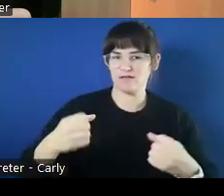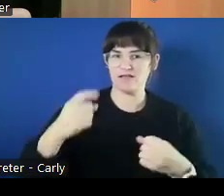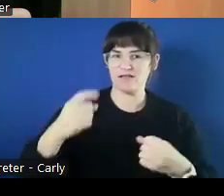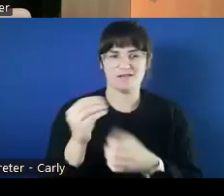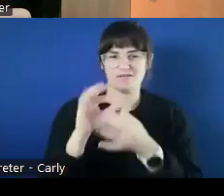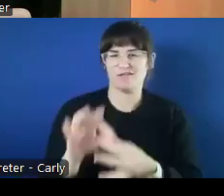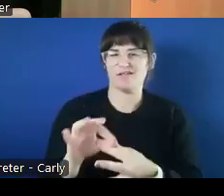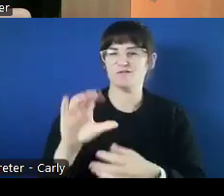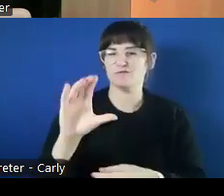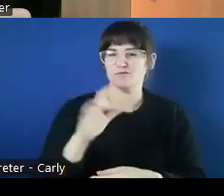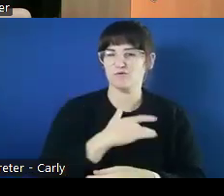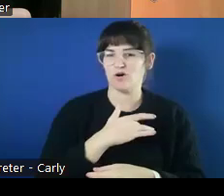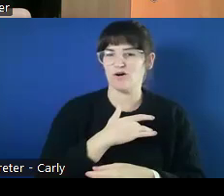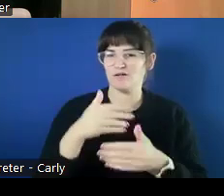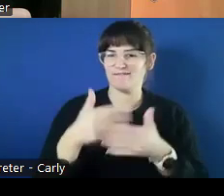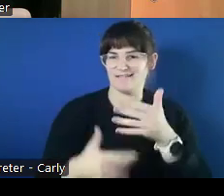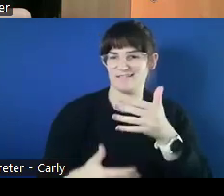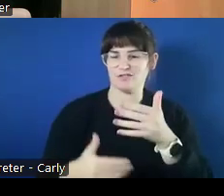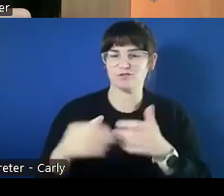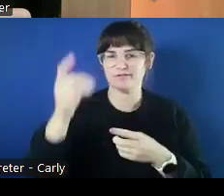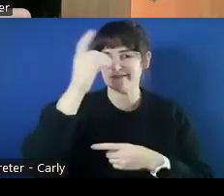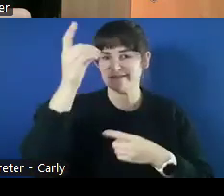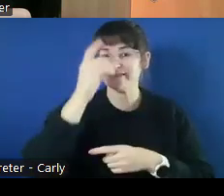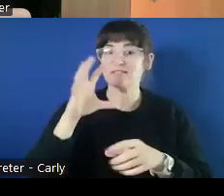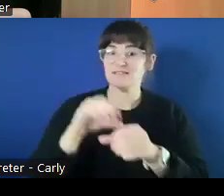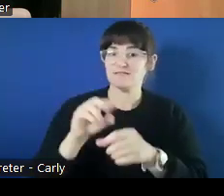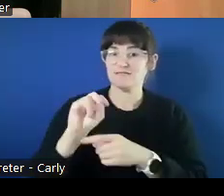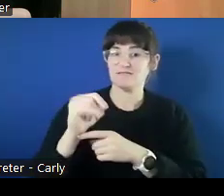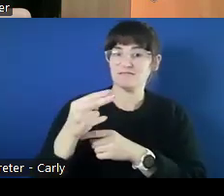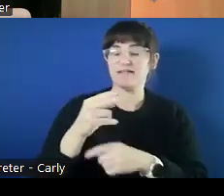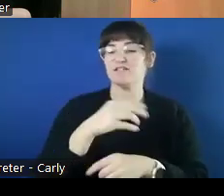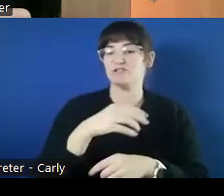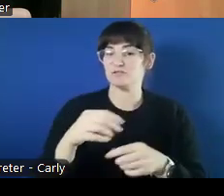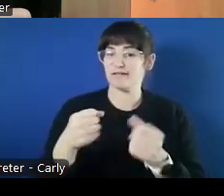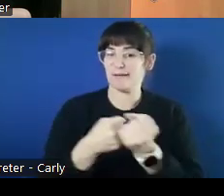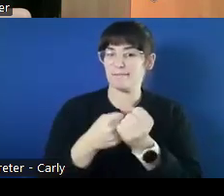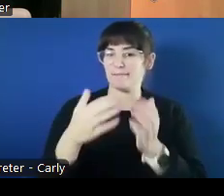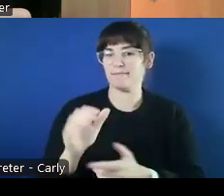has served as a principal investigator of NIH and foundation funded studies to develop and implement